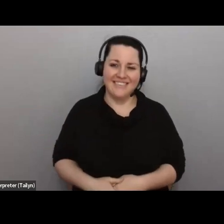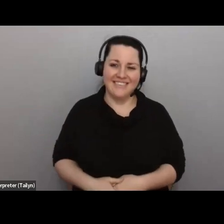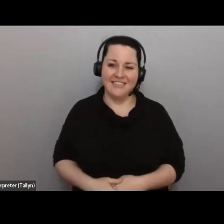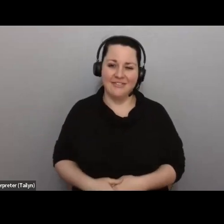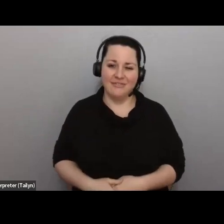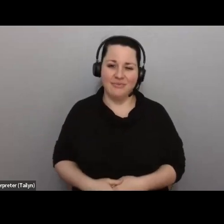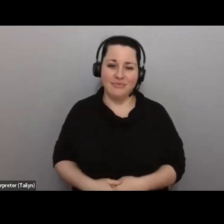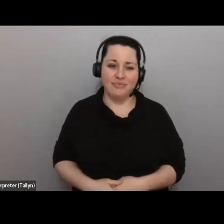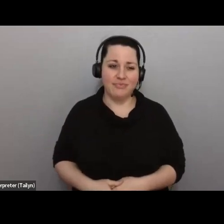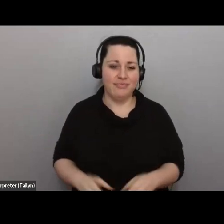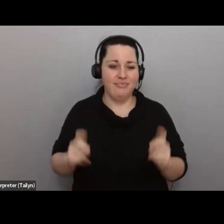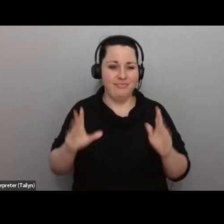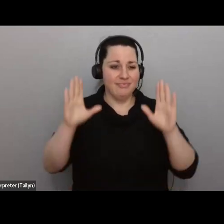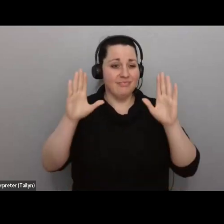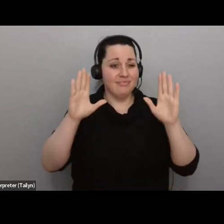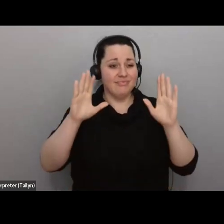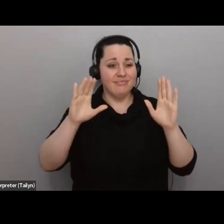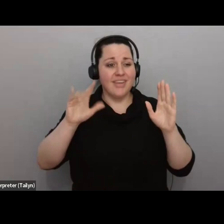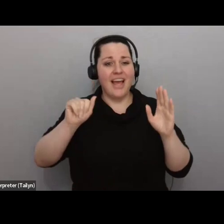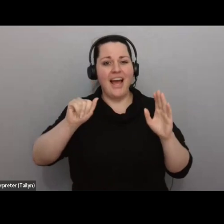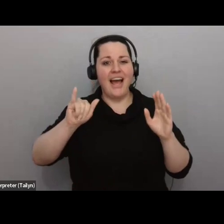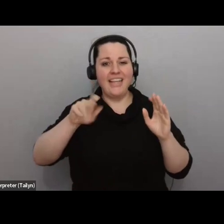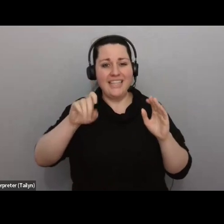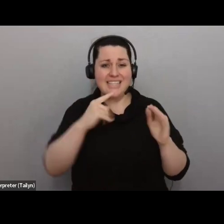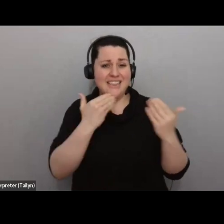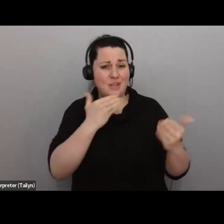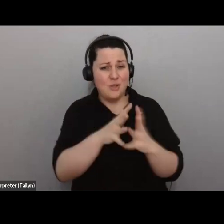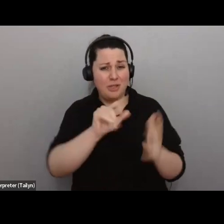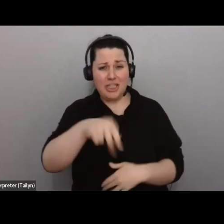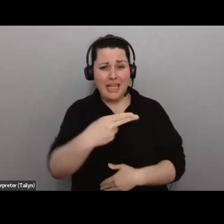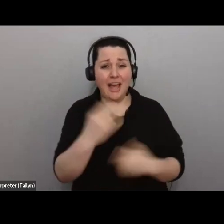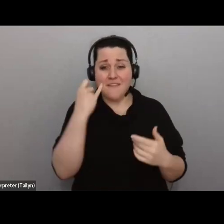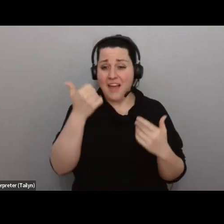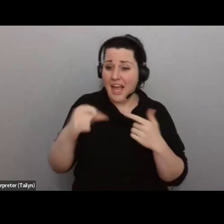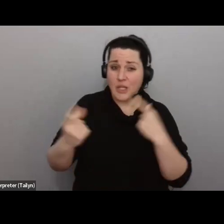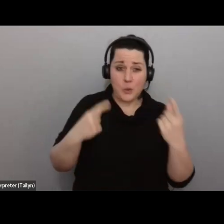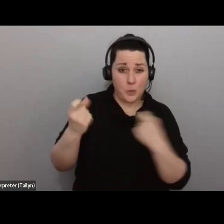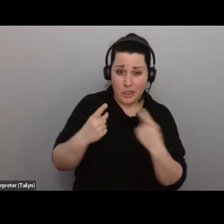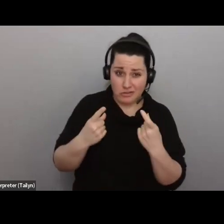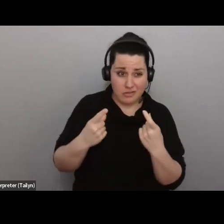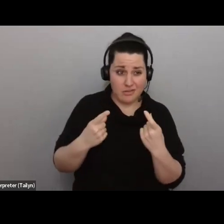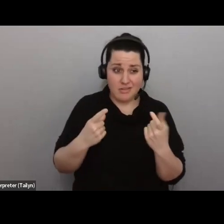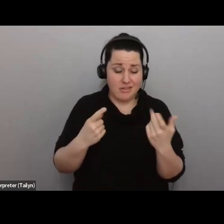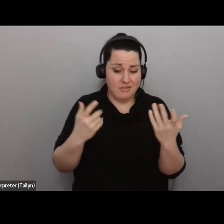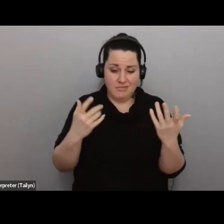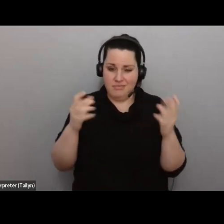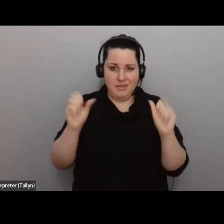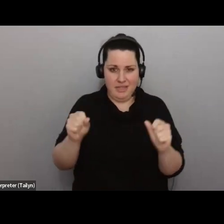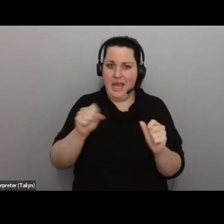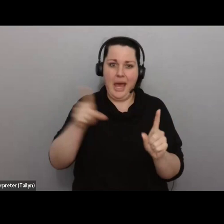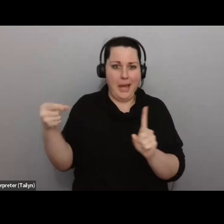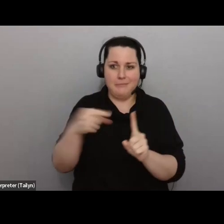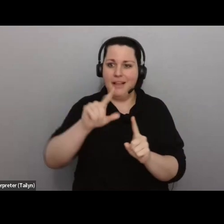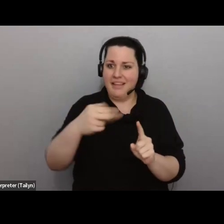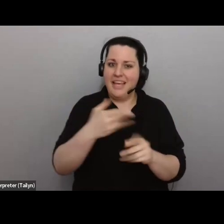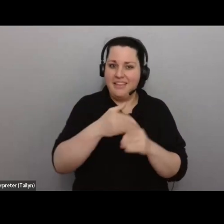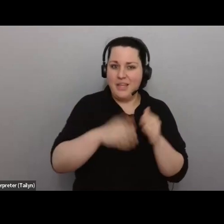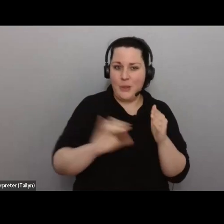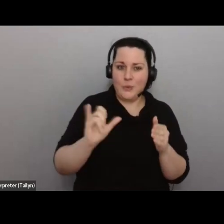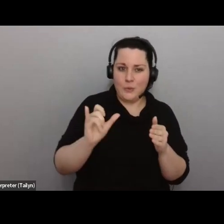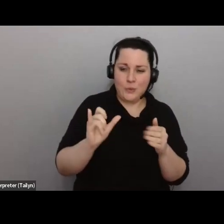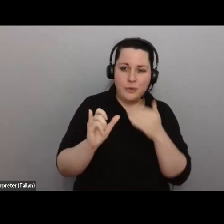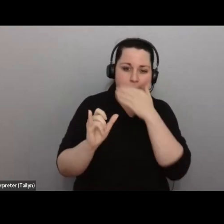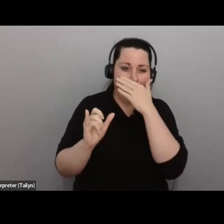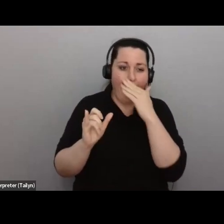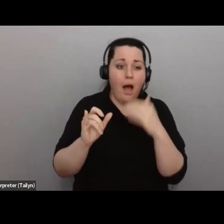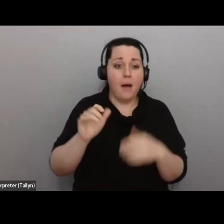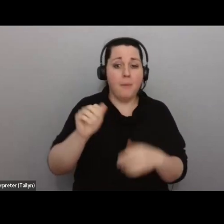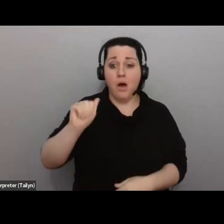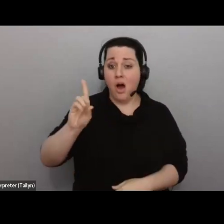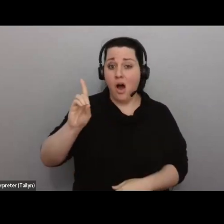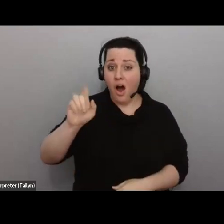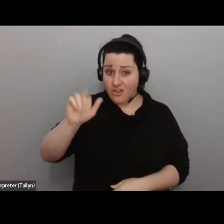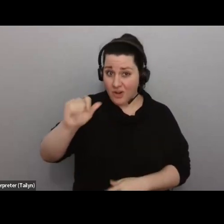Ayelen: Awesome. Thank you so much Leah, and yeah, if anybody has questions between now and the end. We can circle back to Leah at the end as well. Audra, are you ready for us?